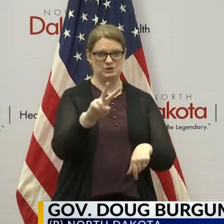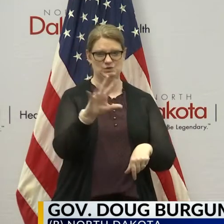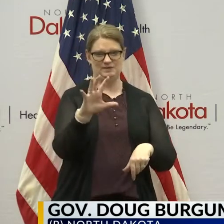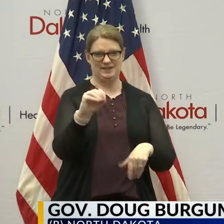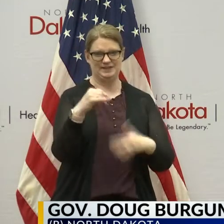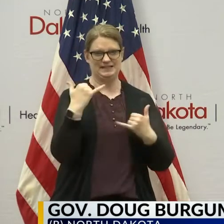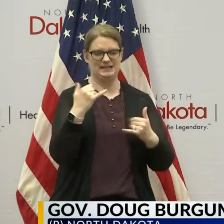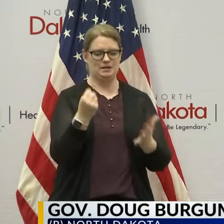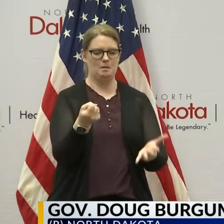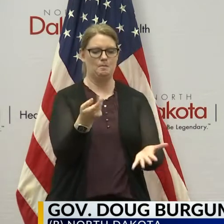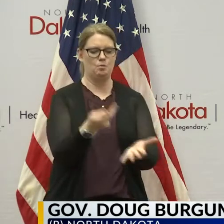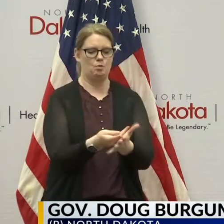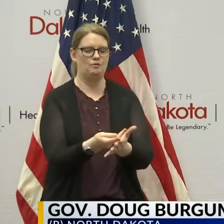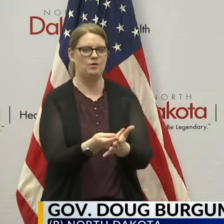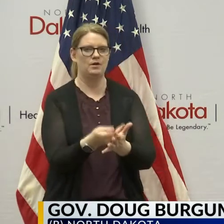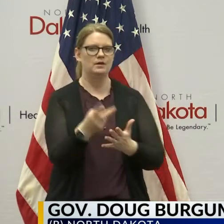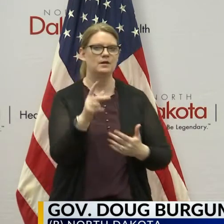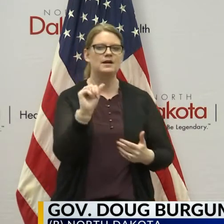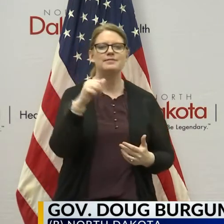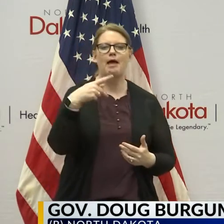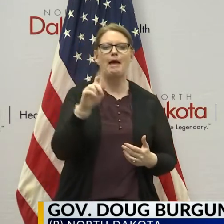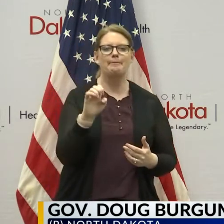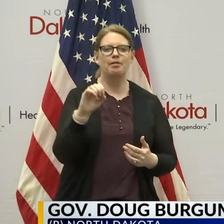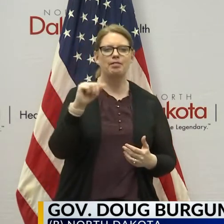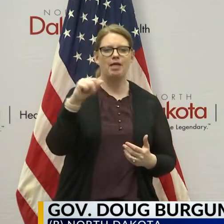IN THE OFFING BUT TODAY WE ARE